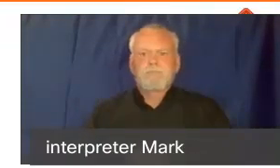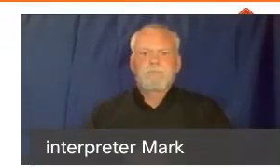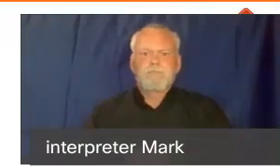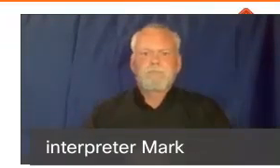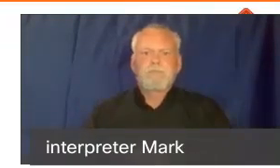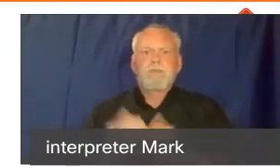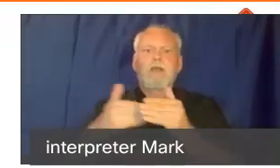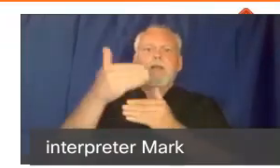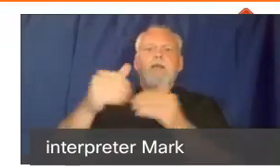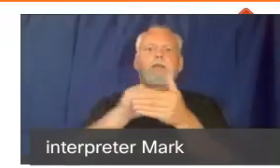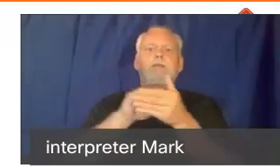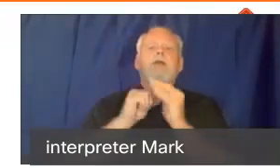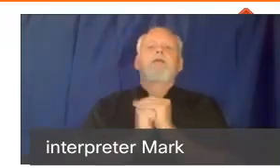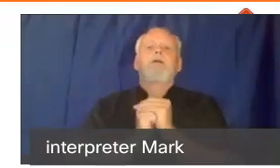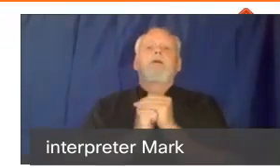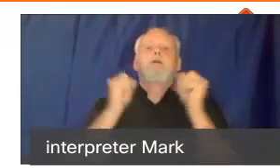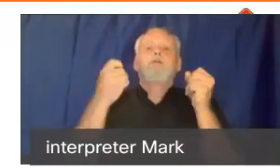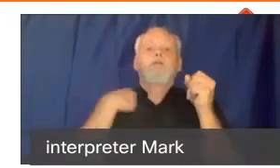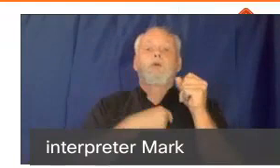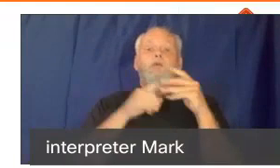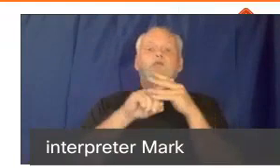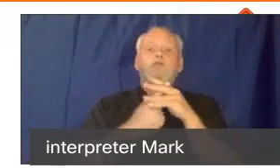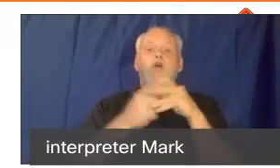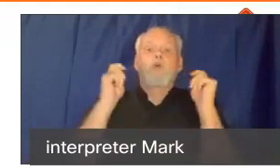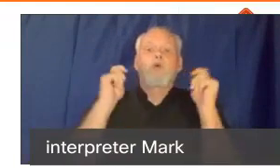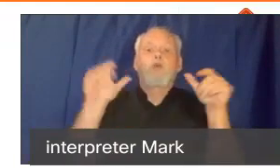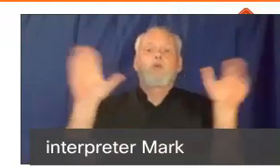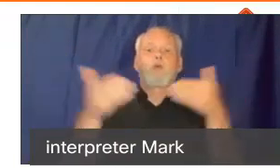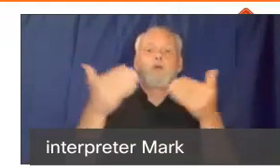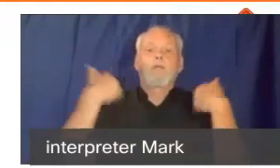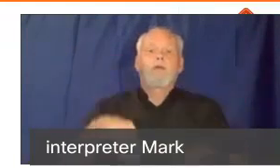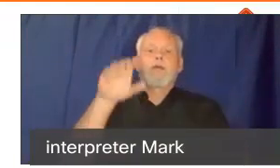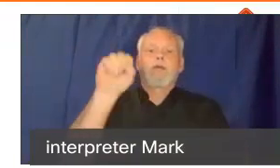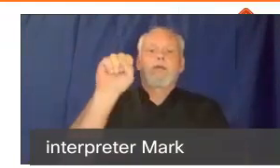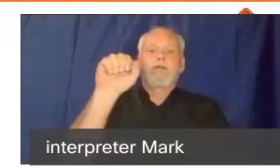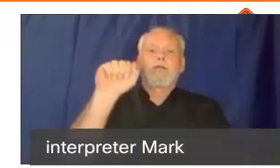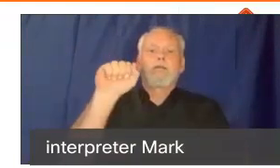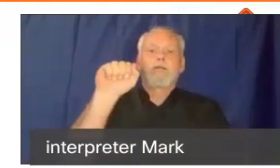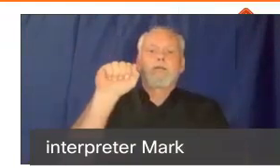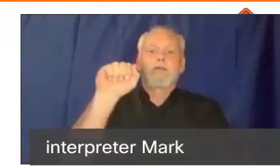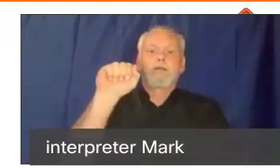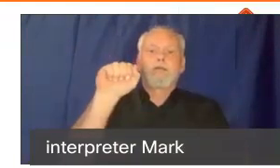So, we start with a quick introductions, Miami, Sam, and how I'm day.